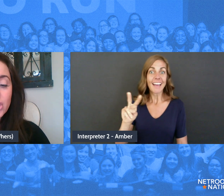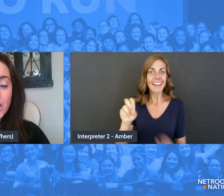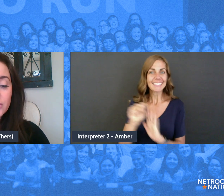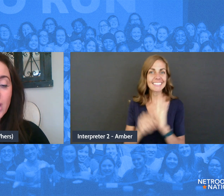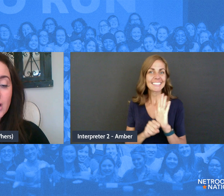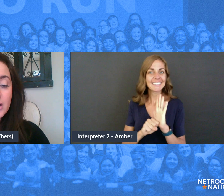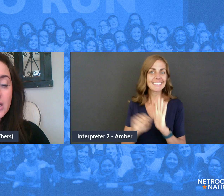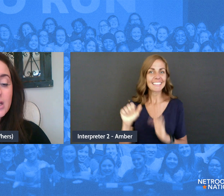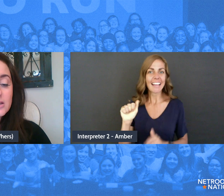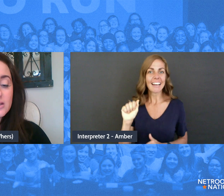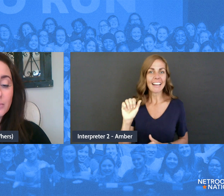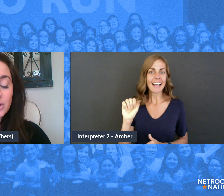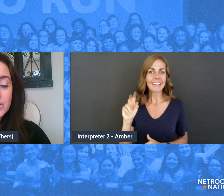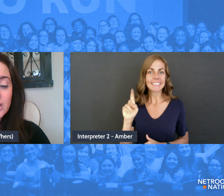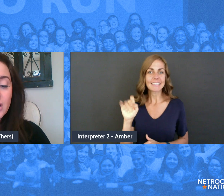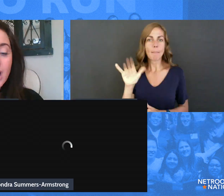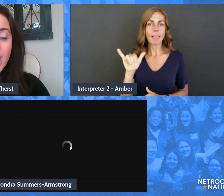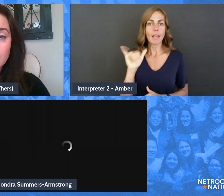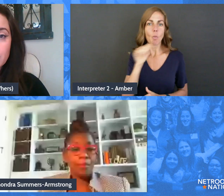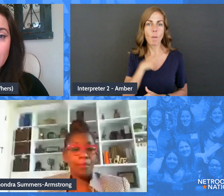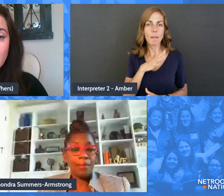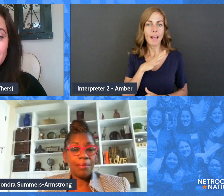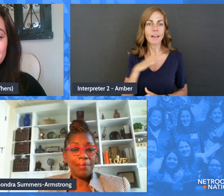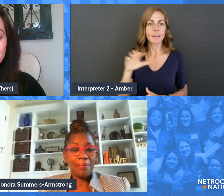Shondra Summers-Armstrong,